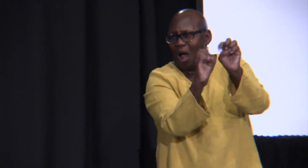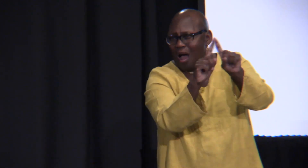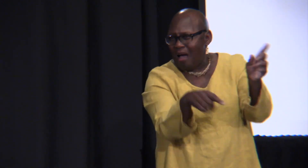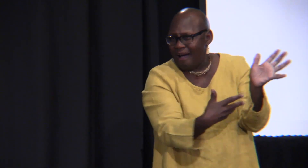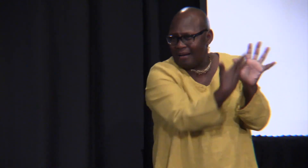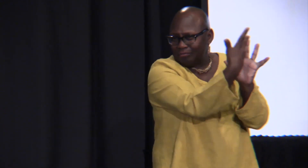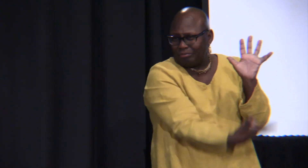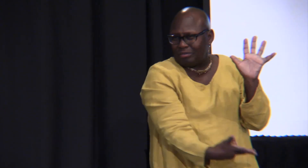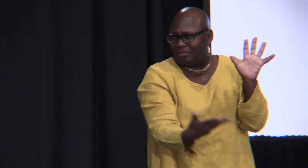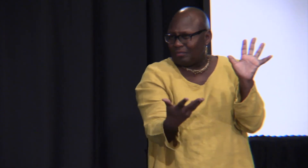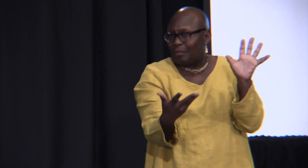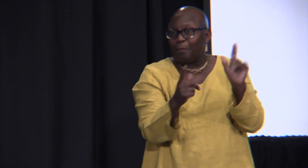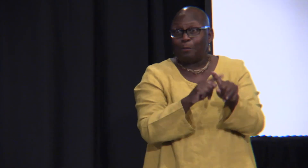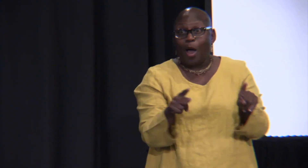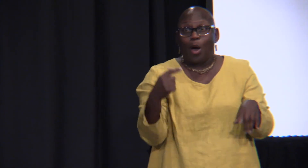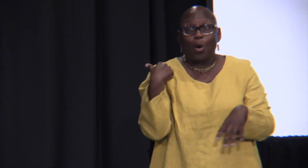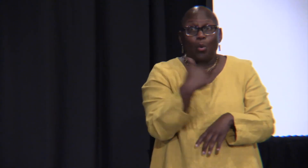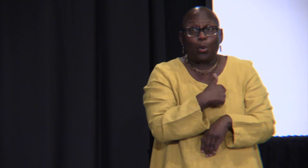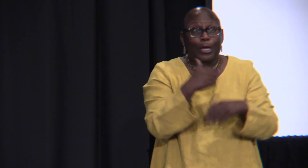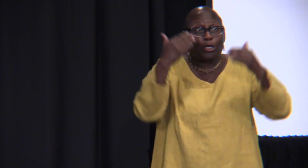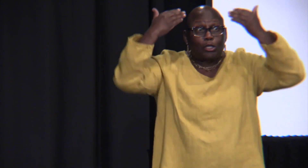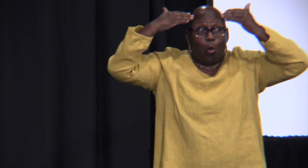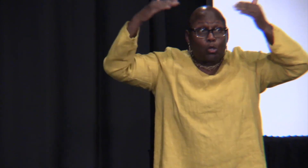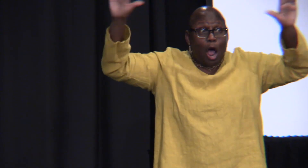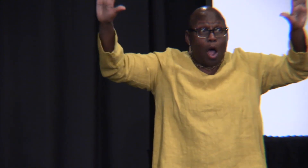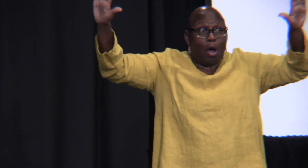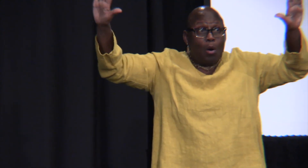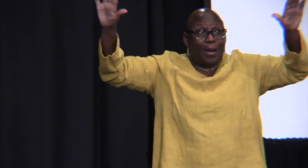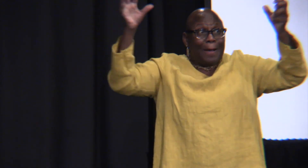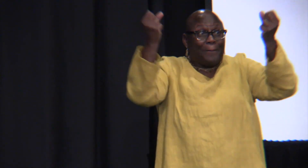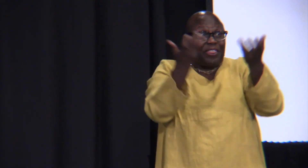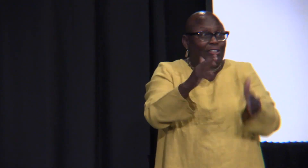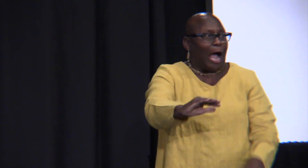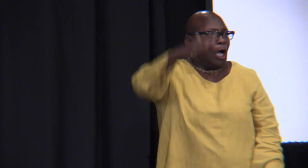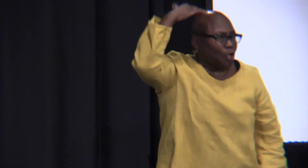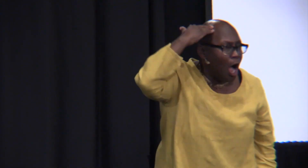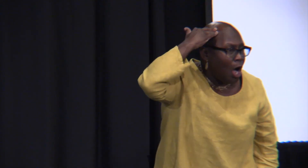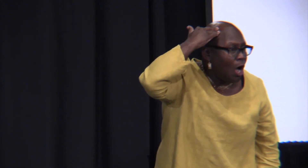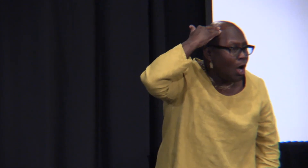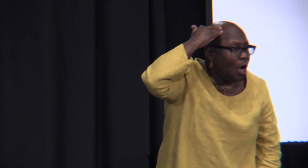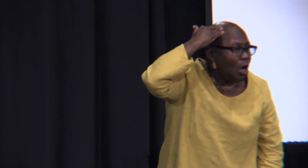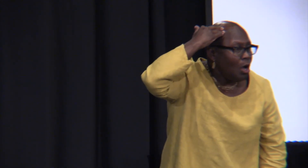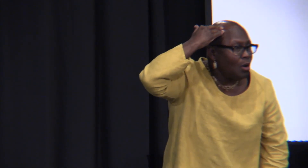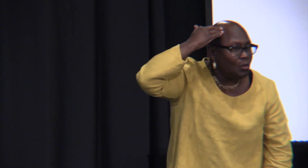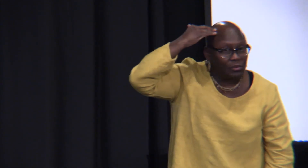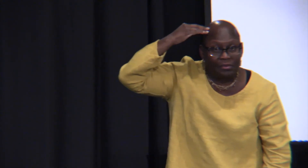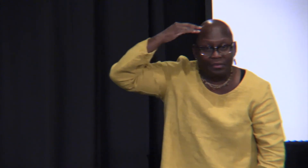We know a lot about what a deaf child doesn't know. Our evaluation systems are